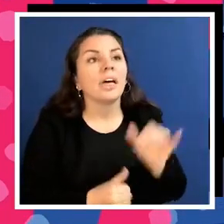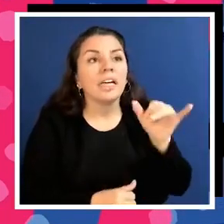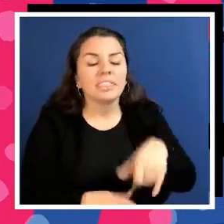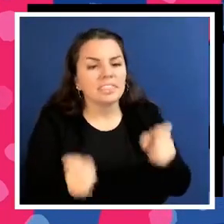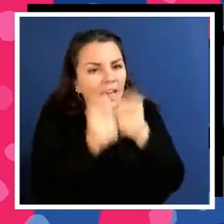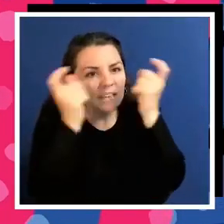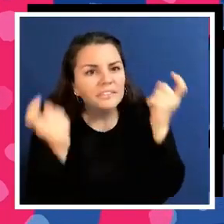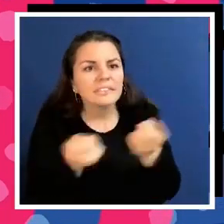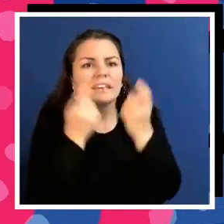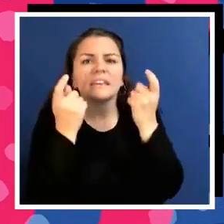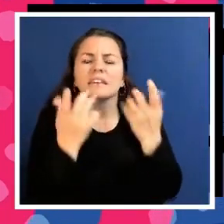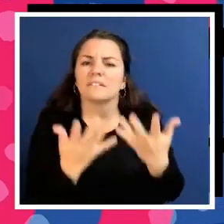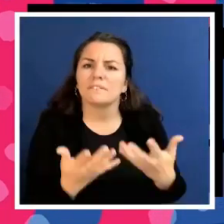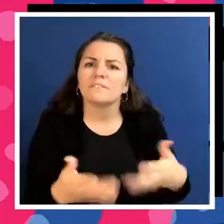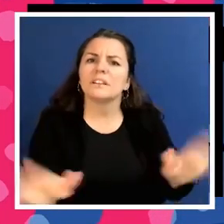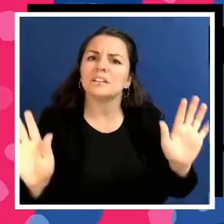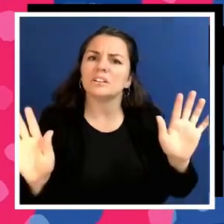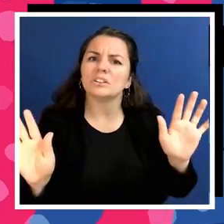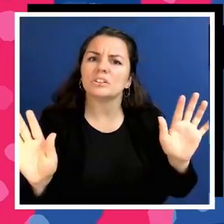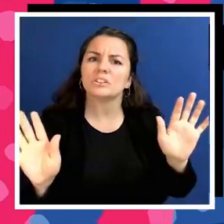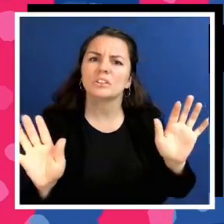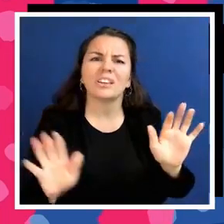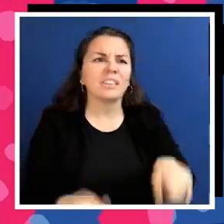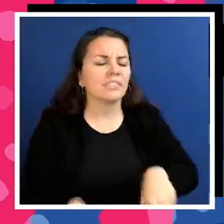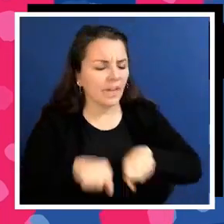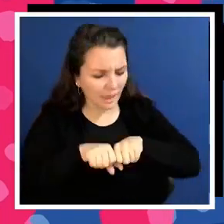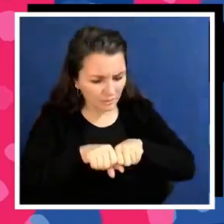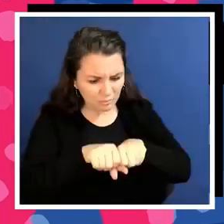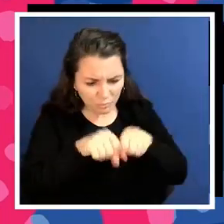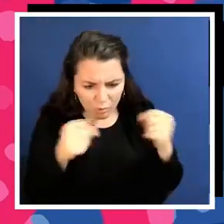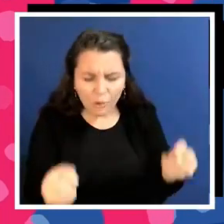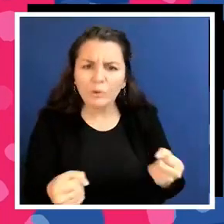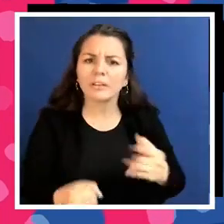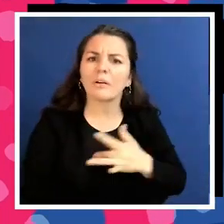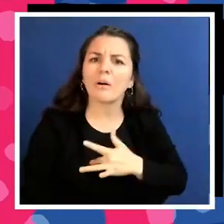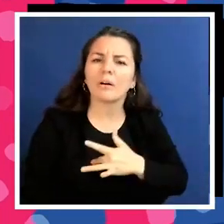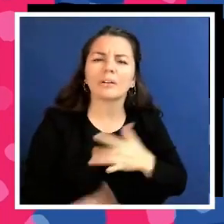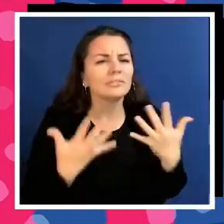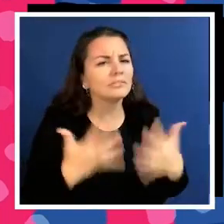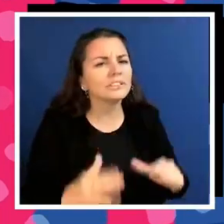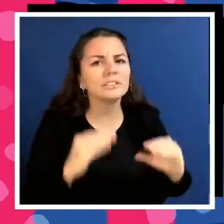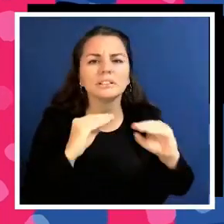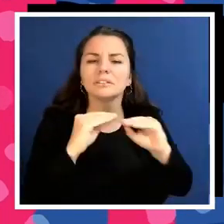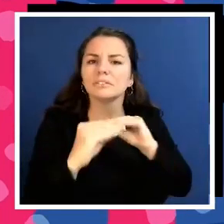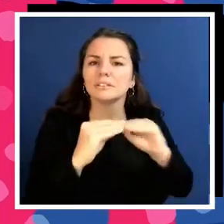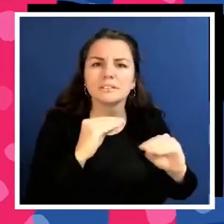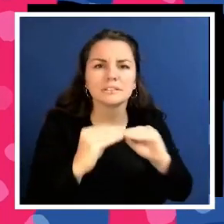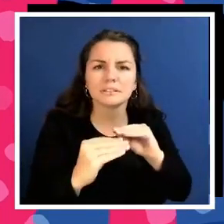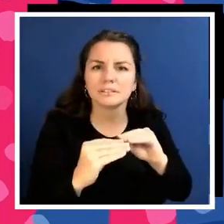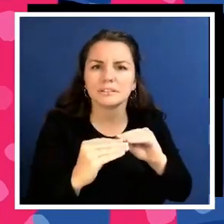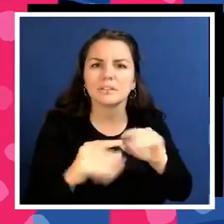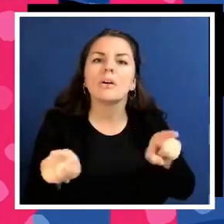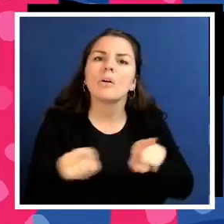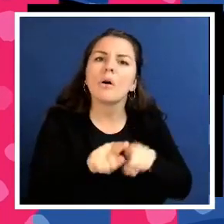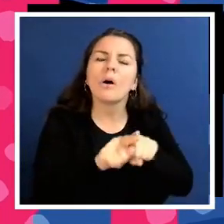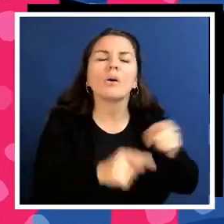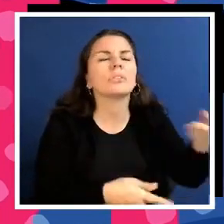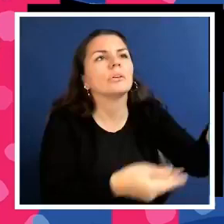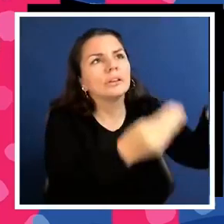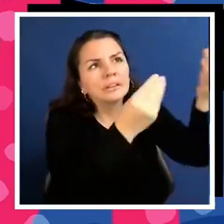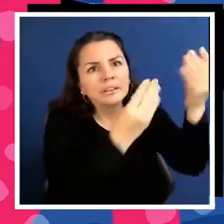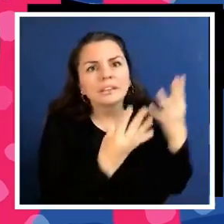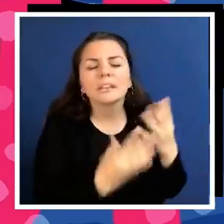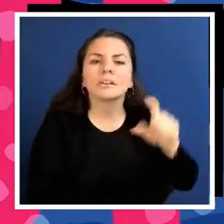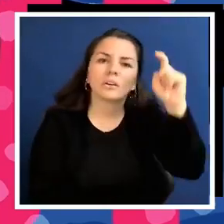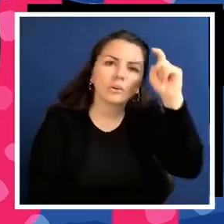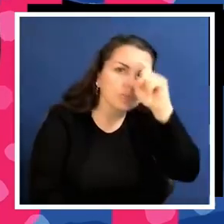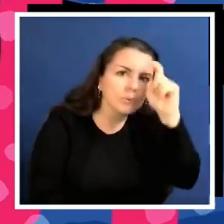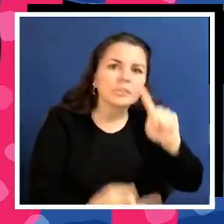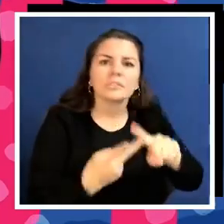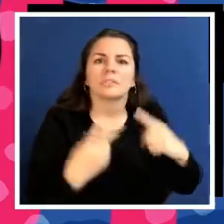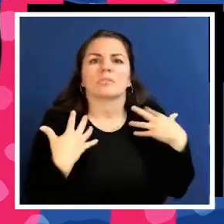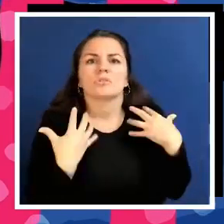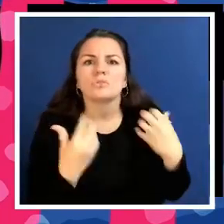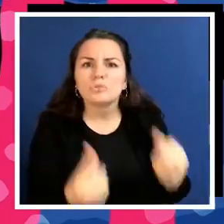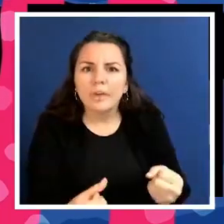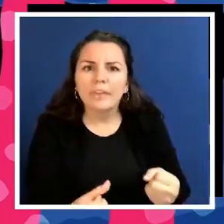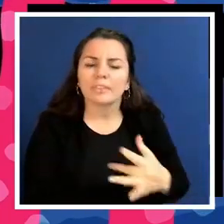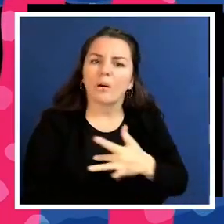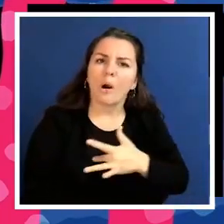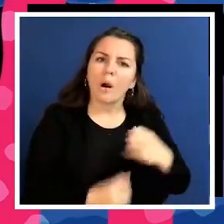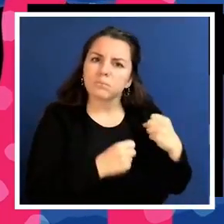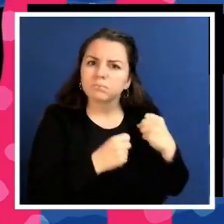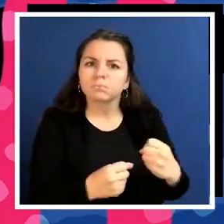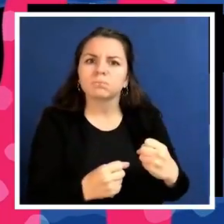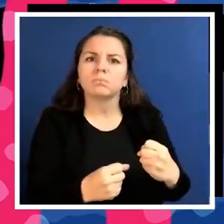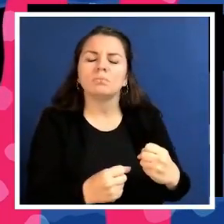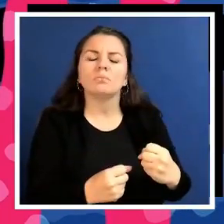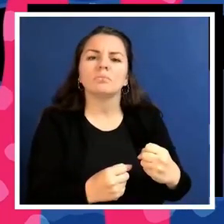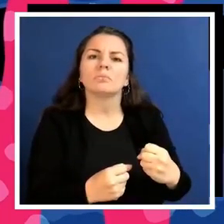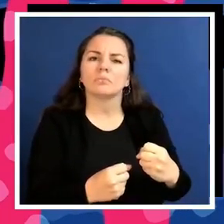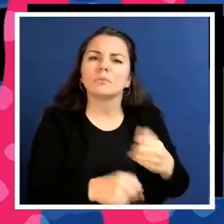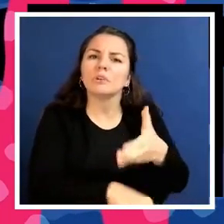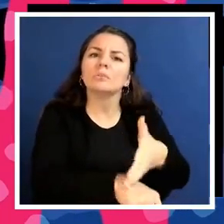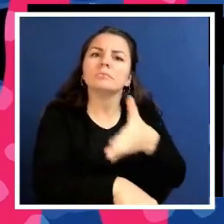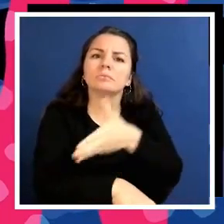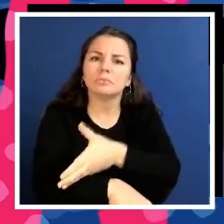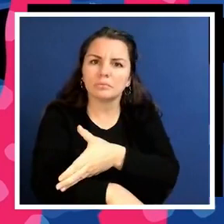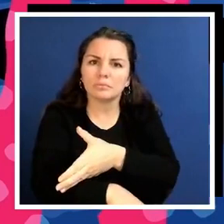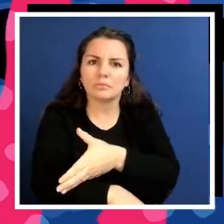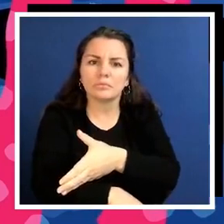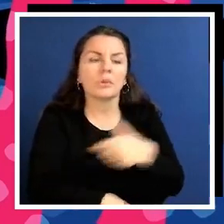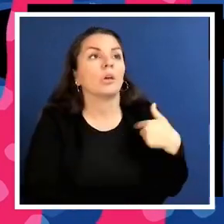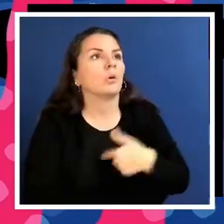OF HUMANS TOWARD ONE ANOTHER.